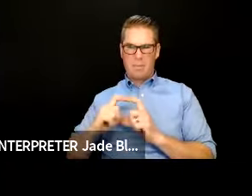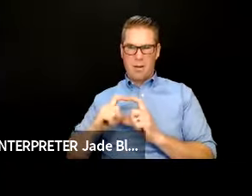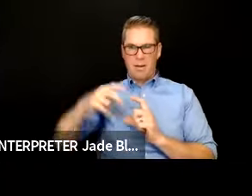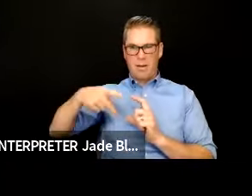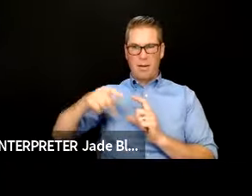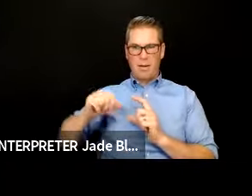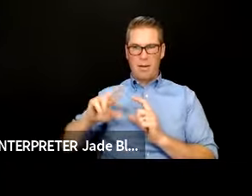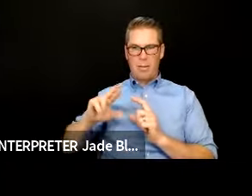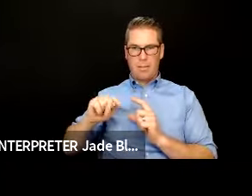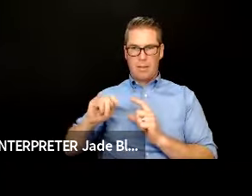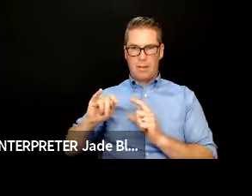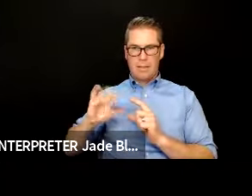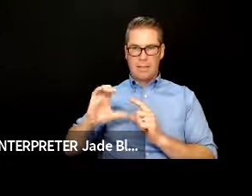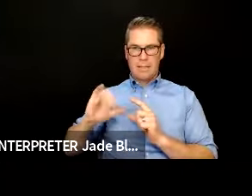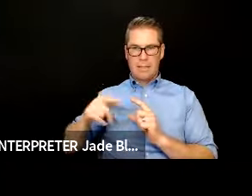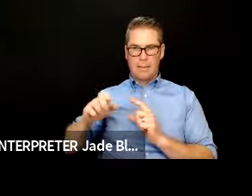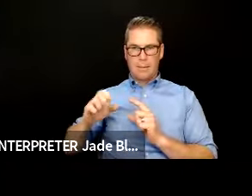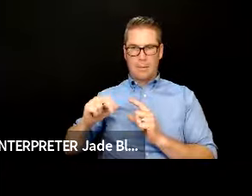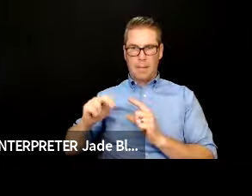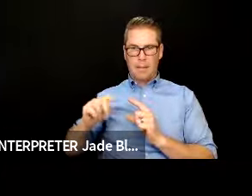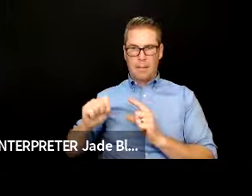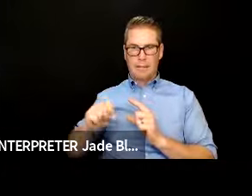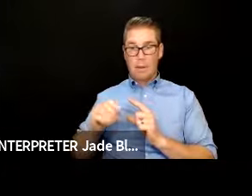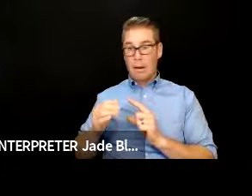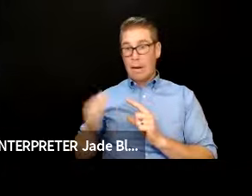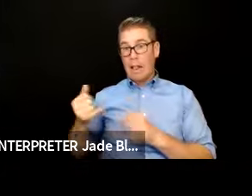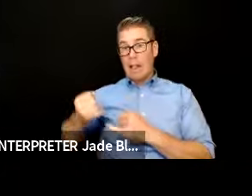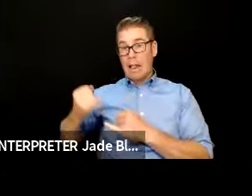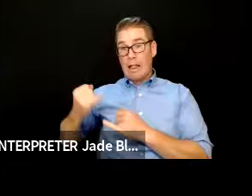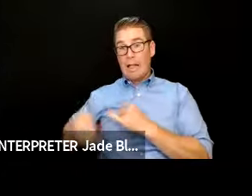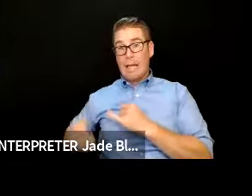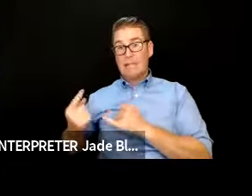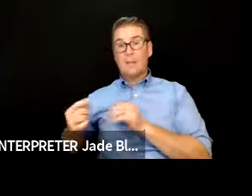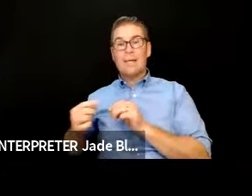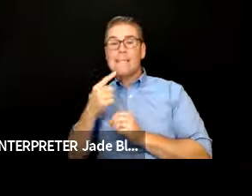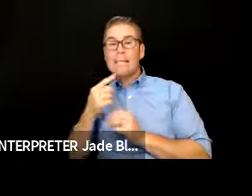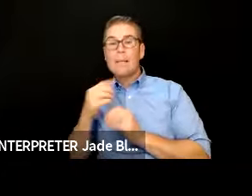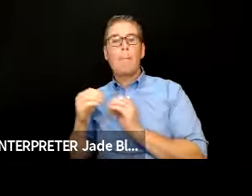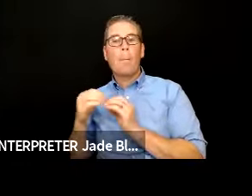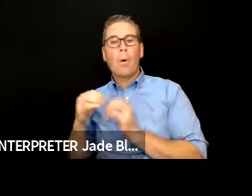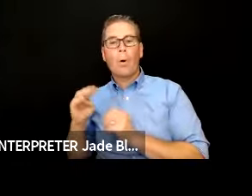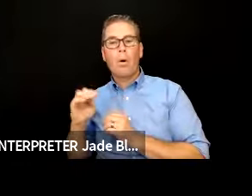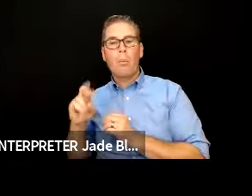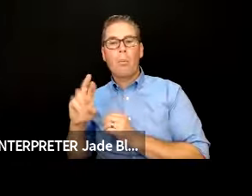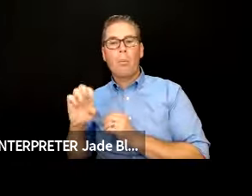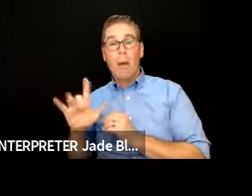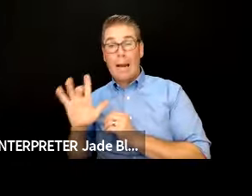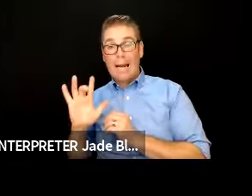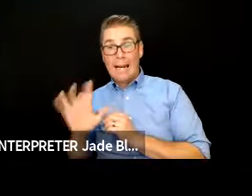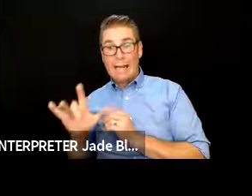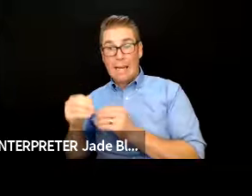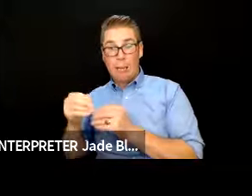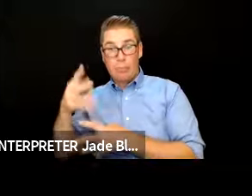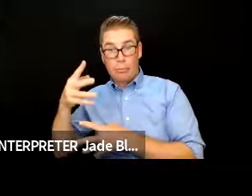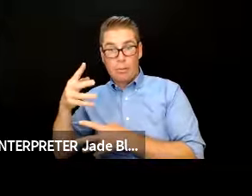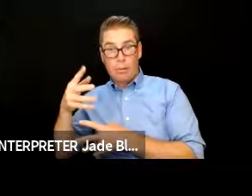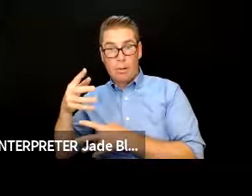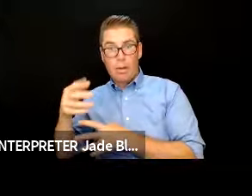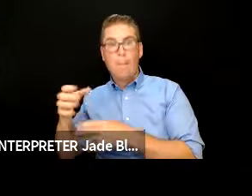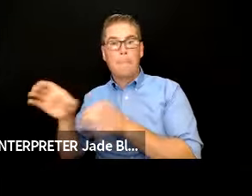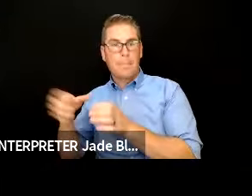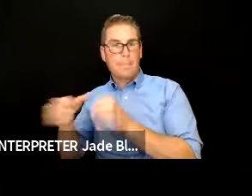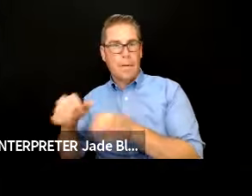So once you have enabled break out rooms in your settings in your Zoom tool bar at the bottom where you have your audio and your video and your participants your share screen.